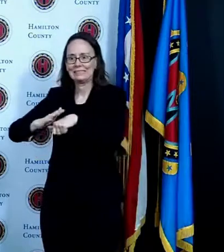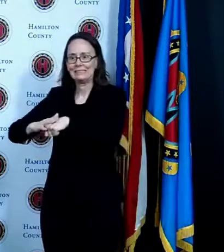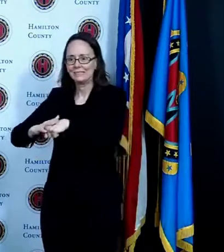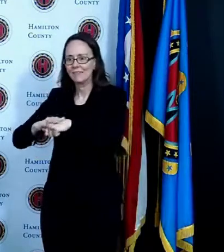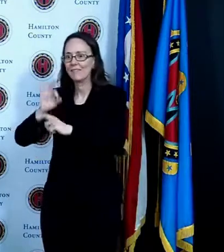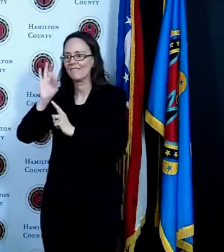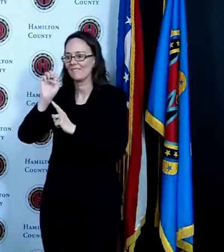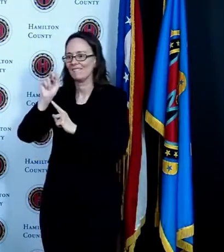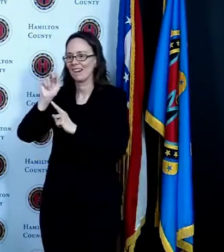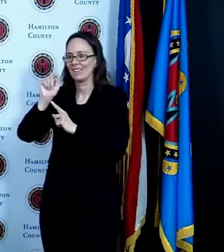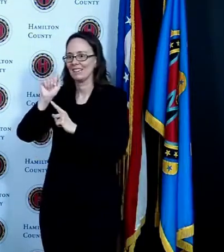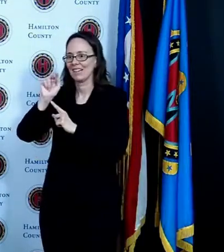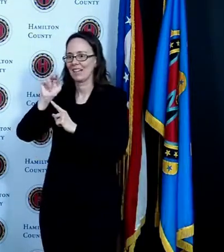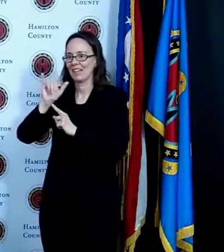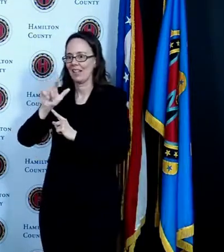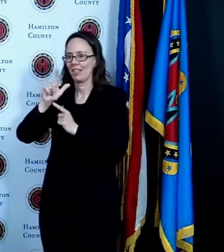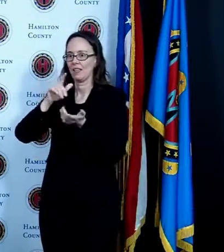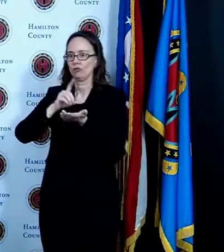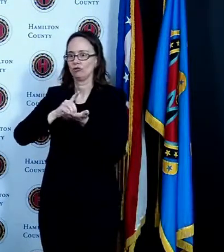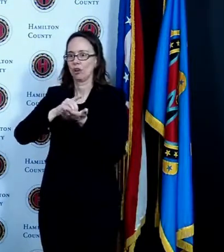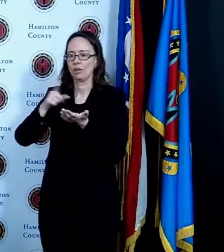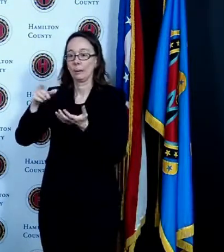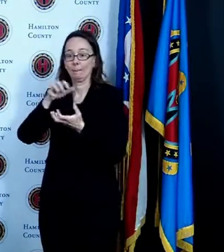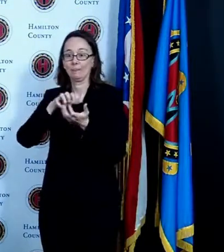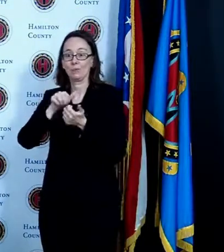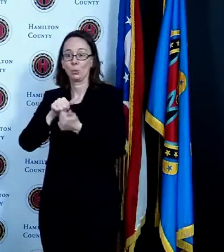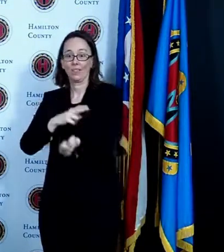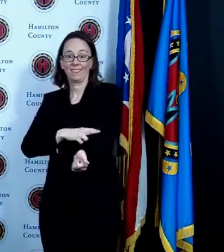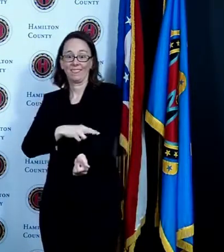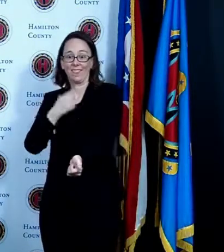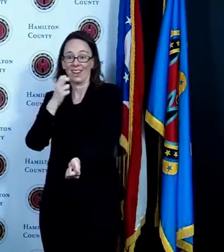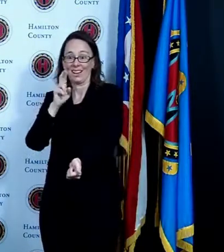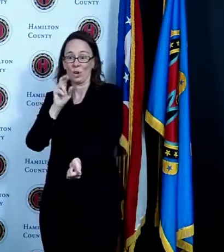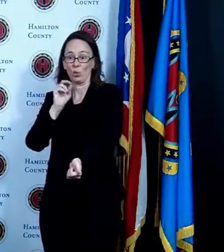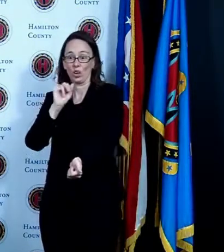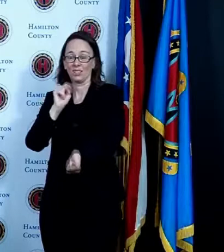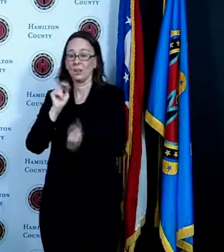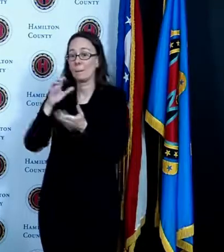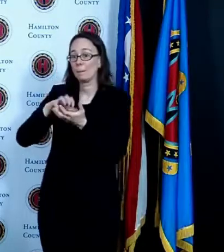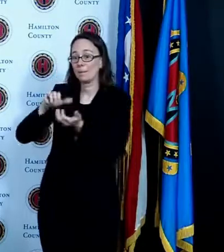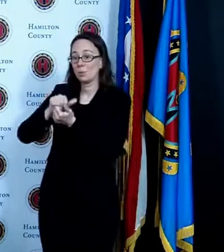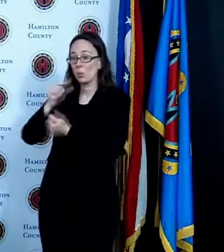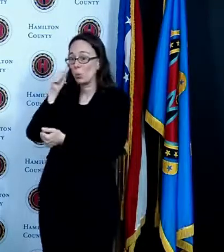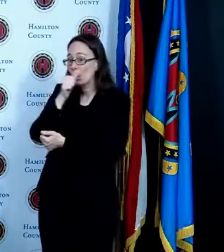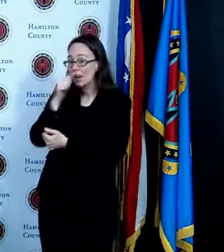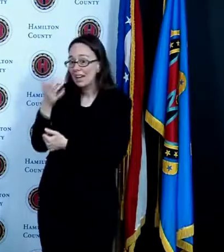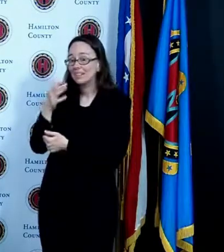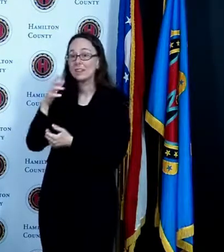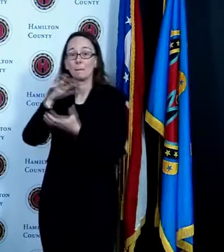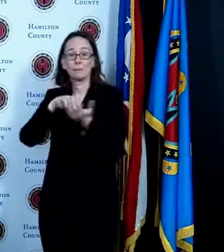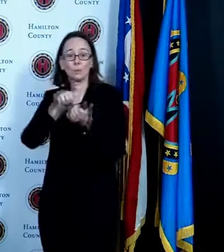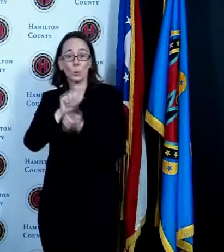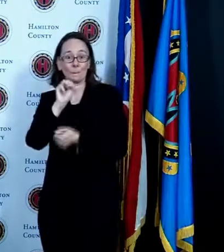into heroin but also into cocaine also into meth and so it is broadly affecting